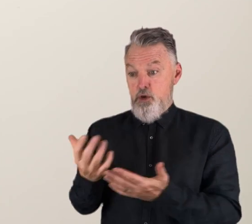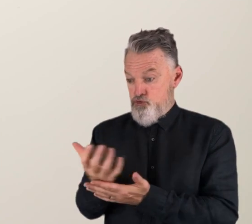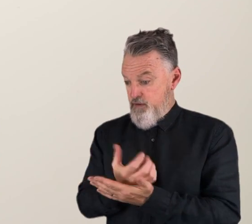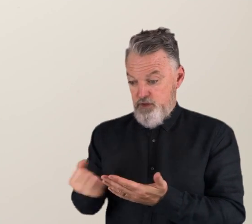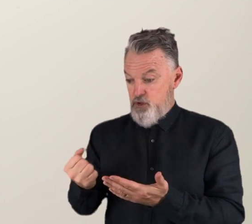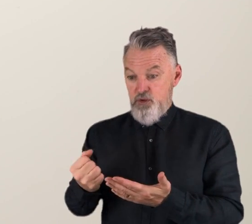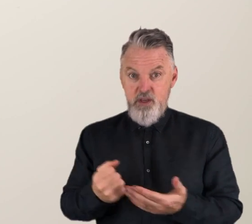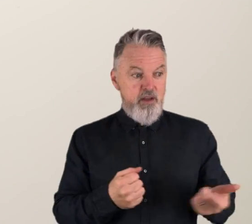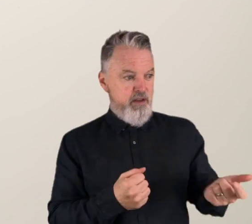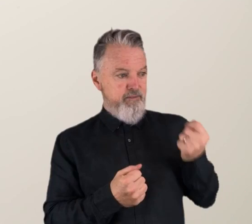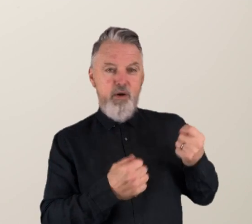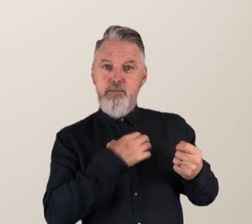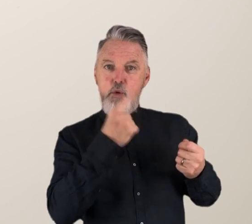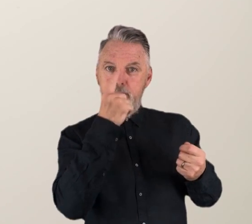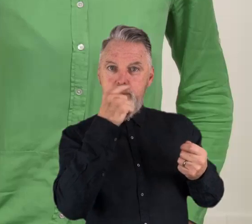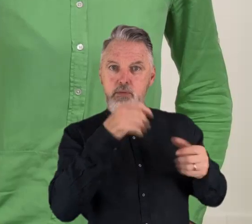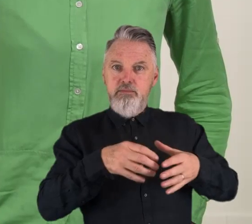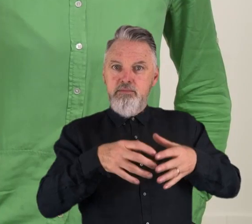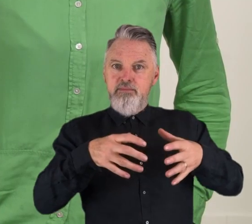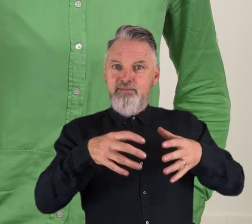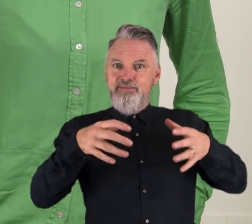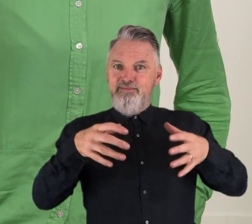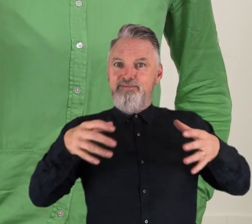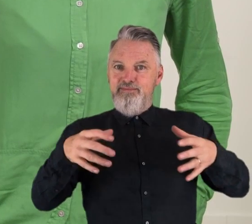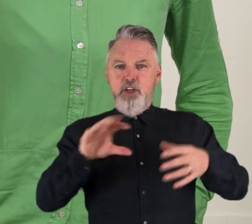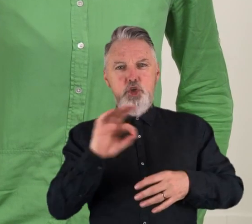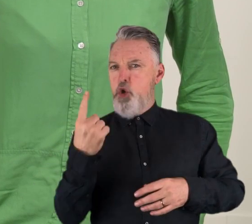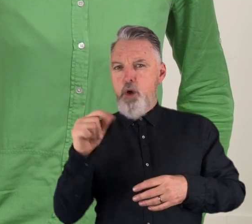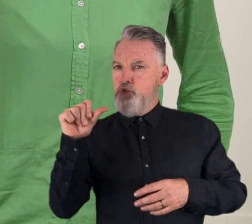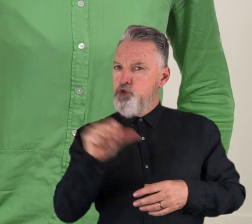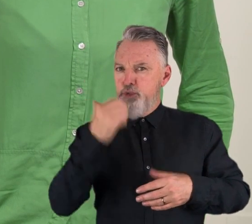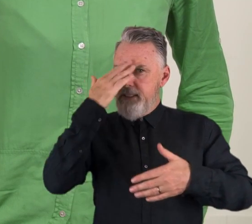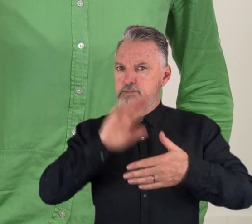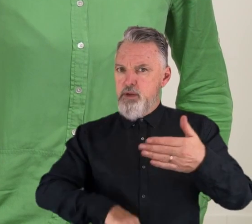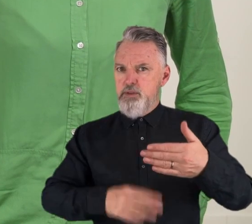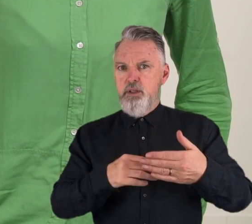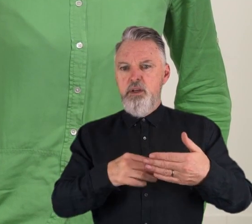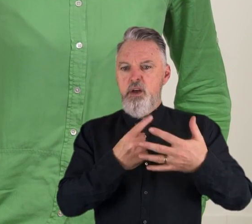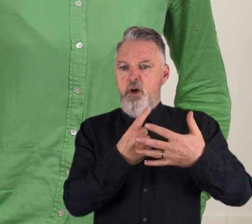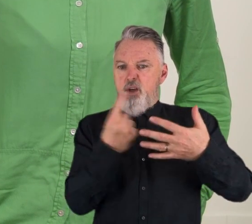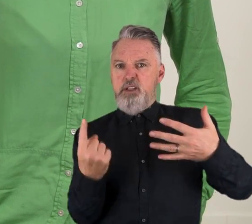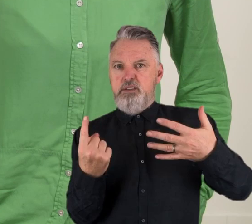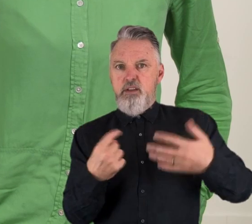neurodiverse people in our own company. No one should ever experience the isolation, fear and stigma